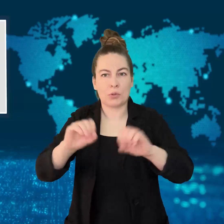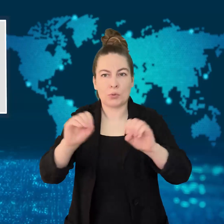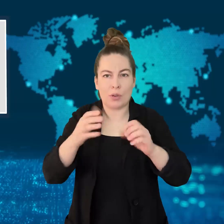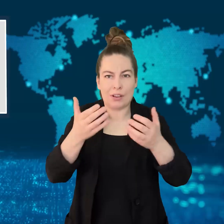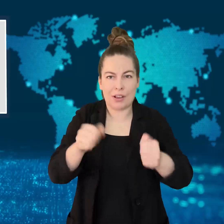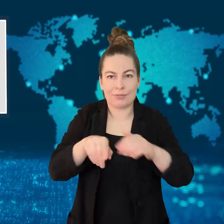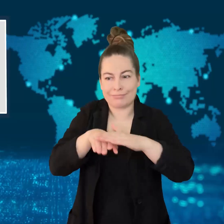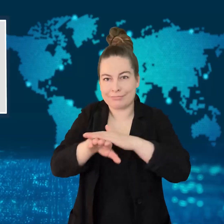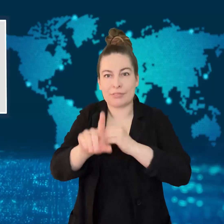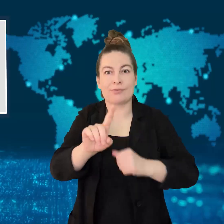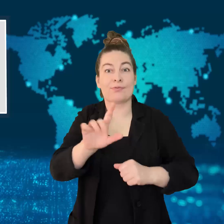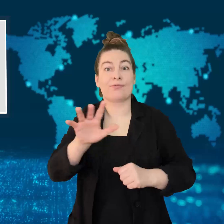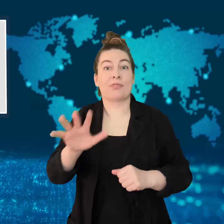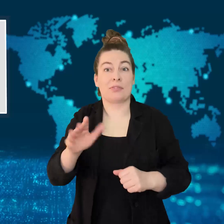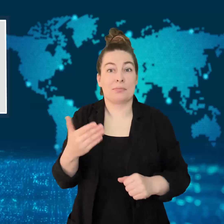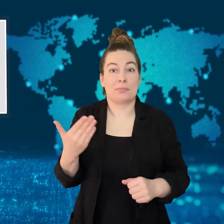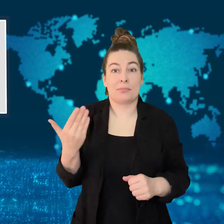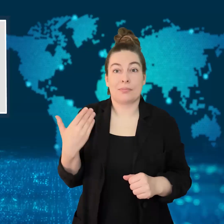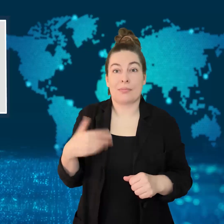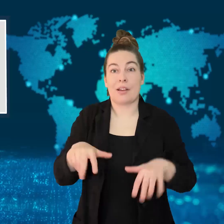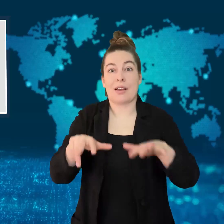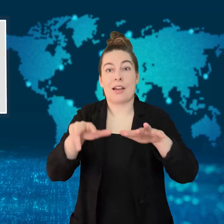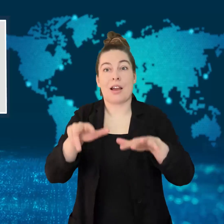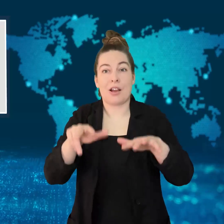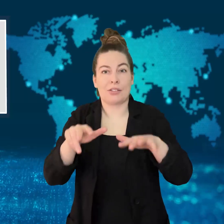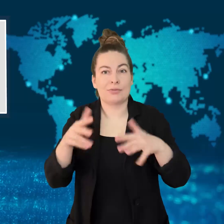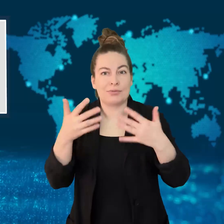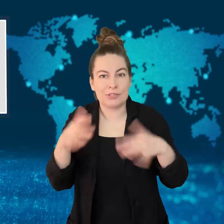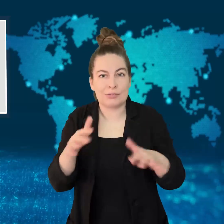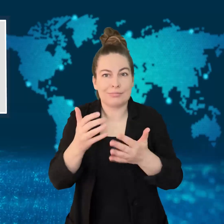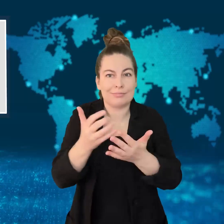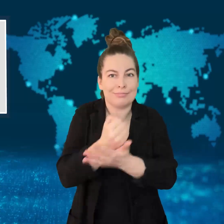the role of a Mine Detection Rat.